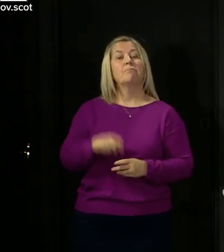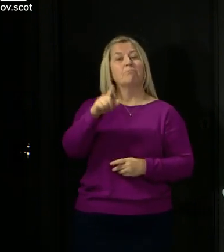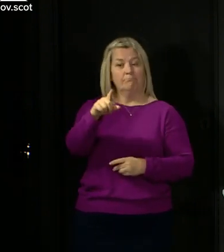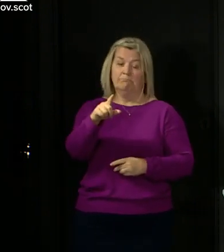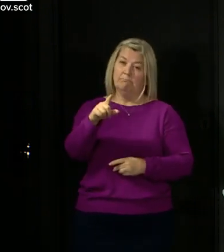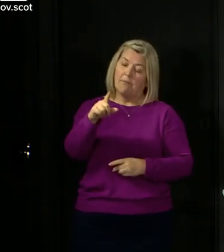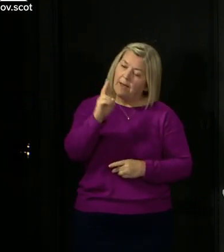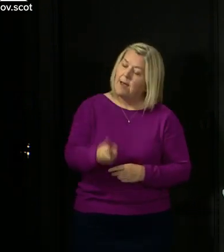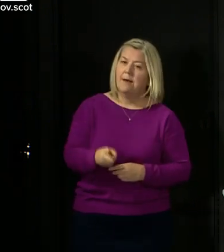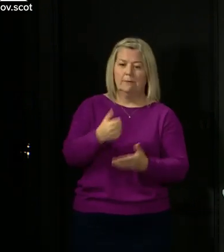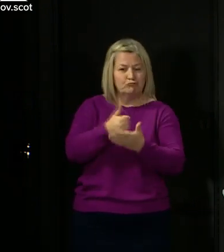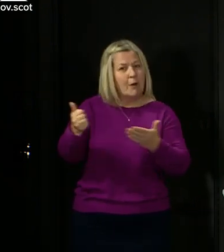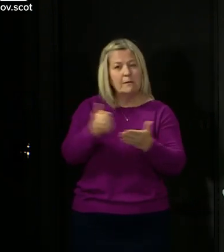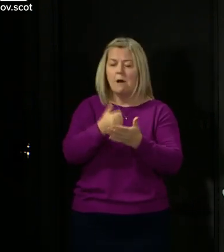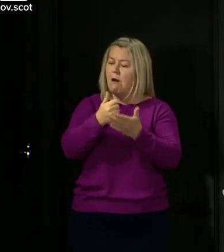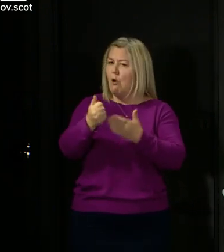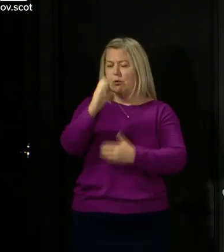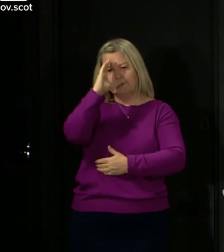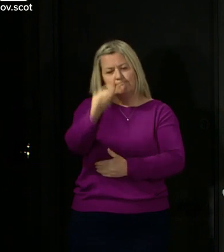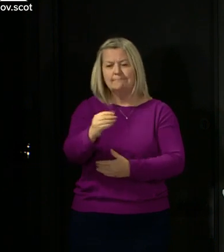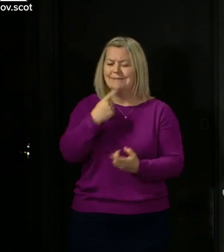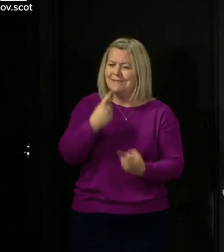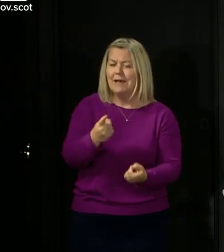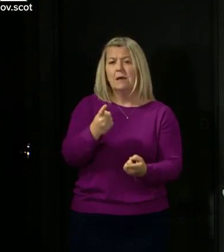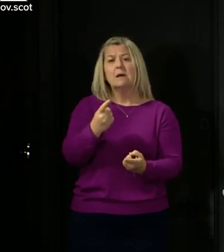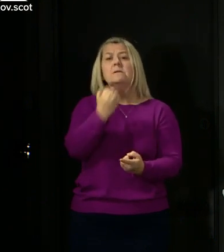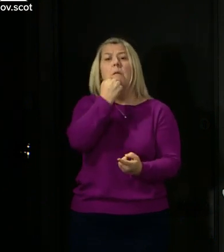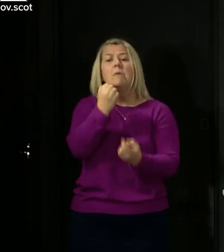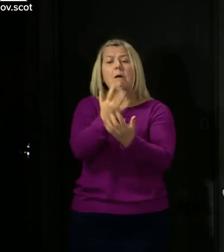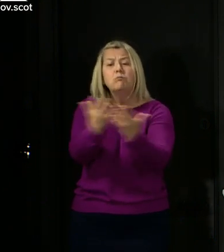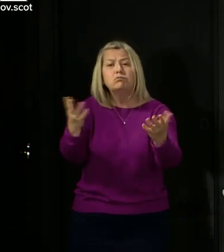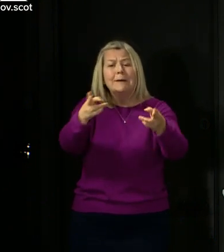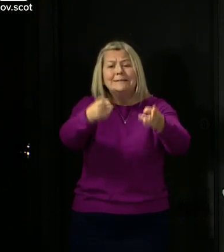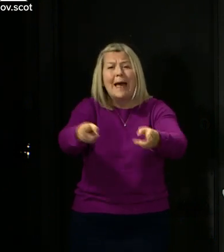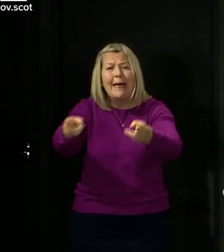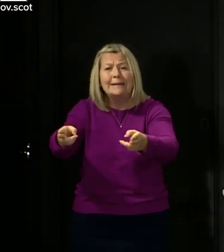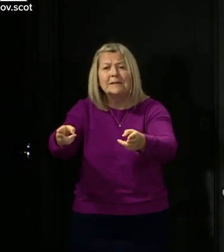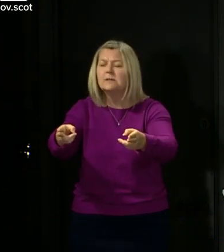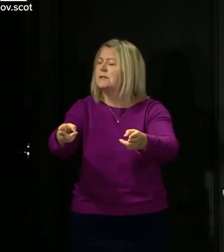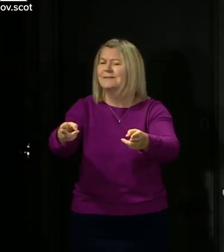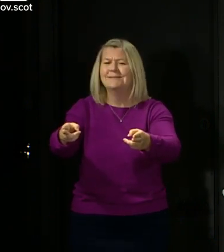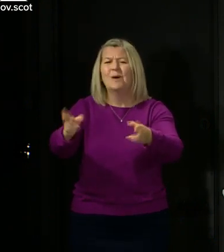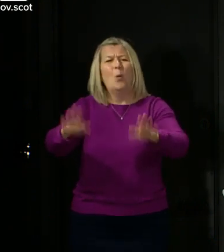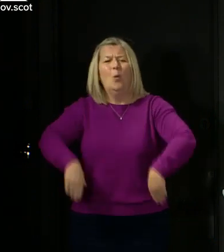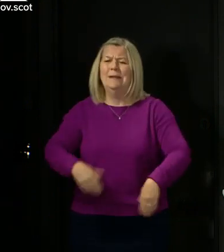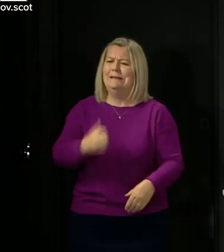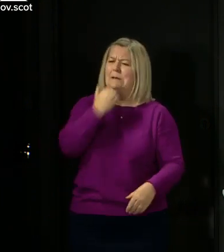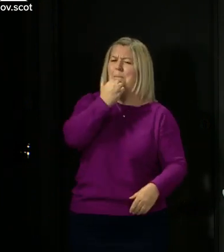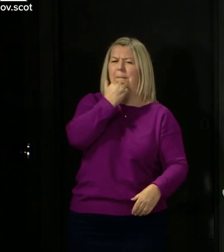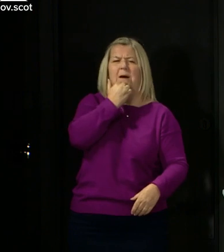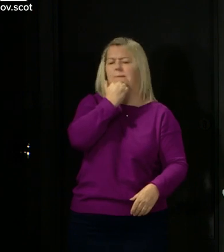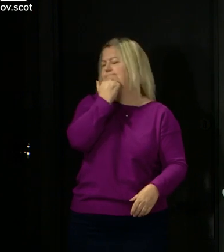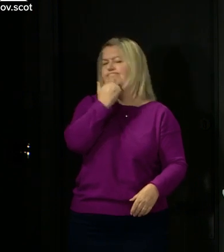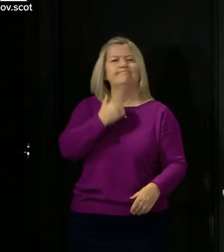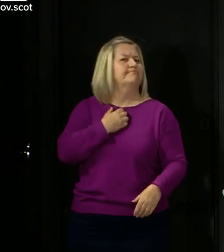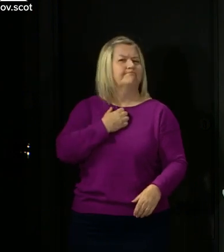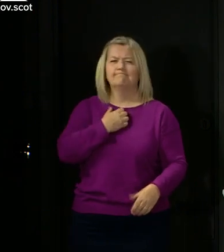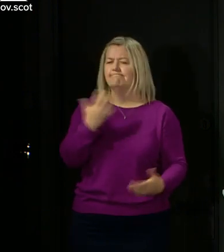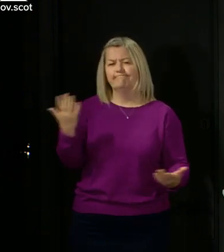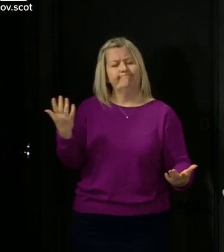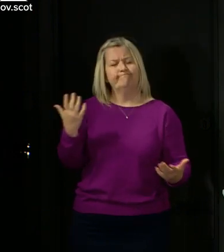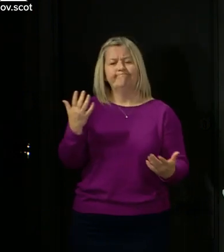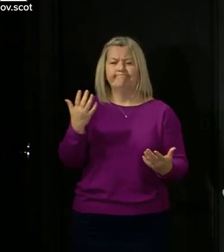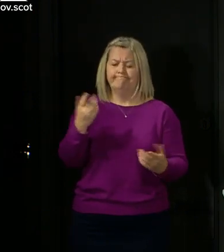And as always, I want to stress that these numbers are not simply statistics. They represent